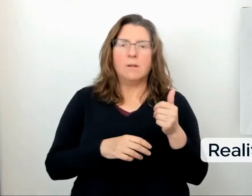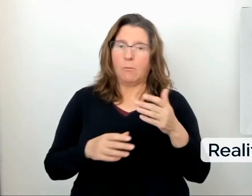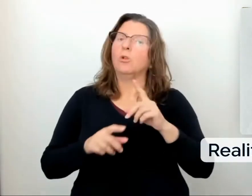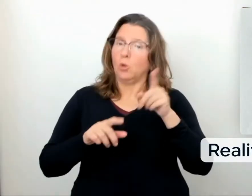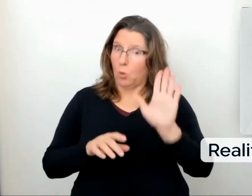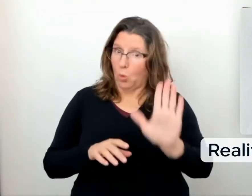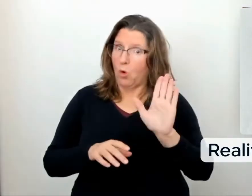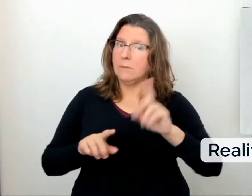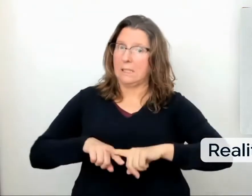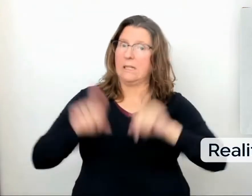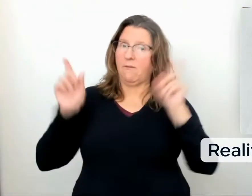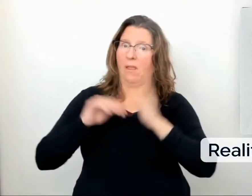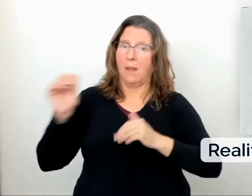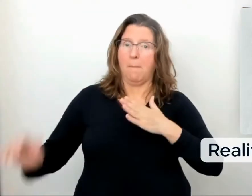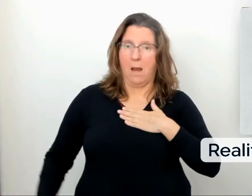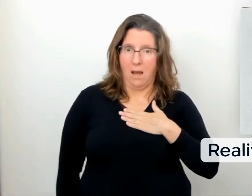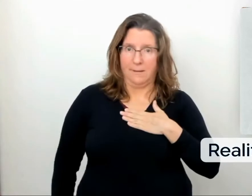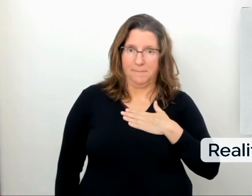No doubt your results would be different from mine.